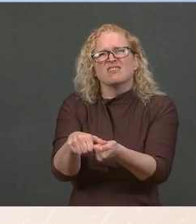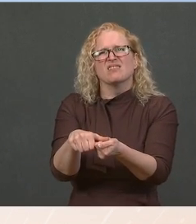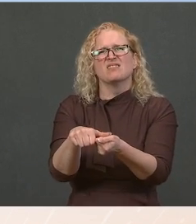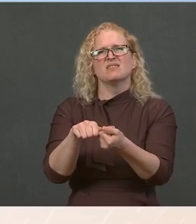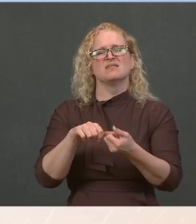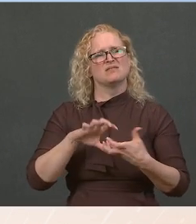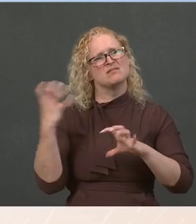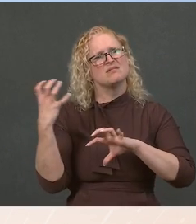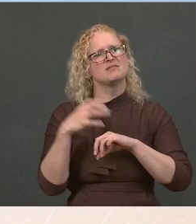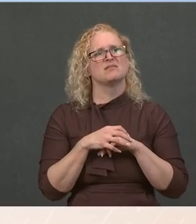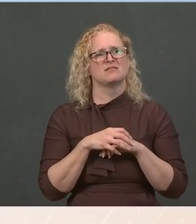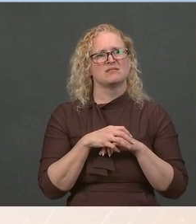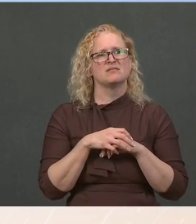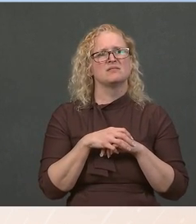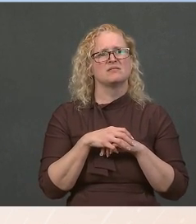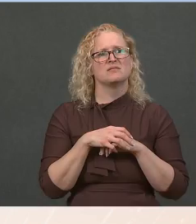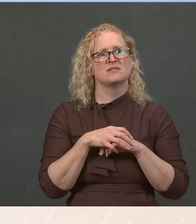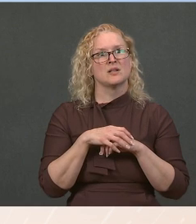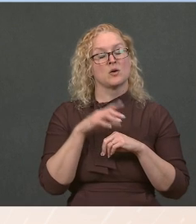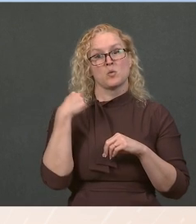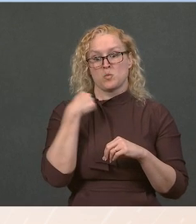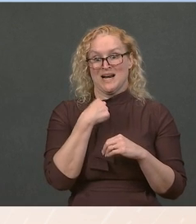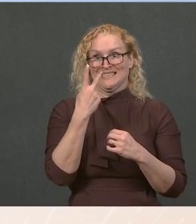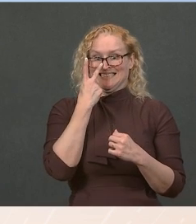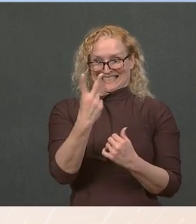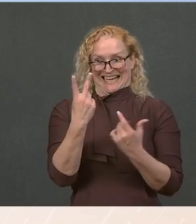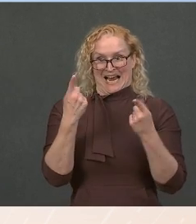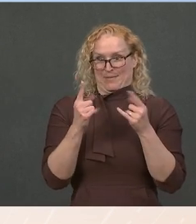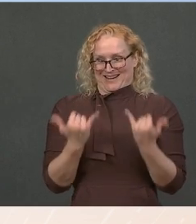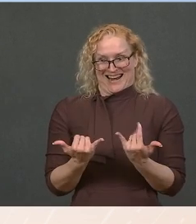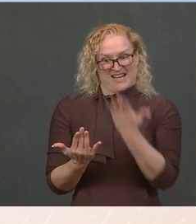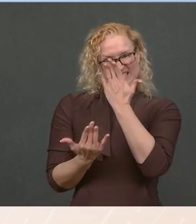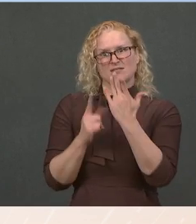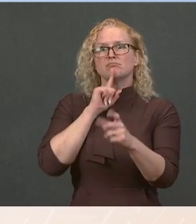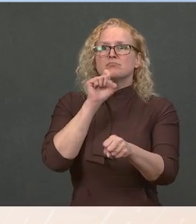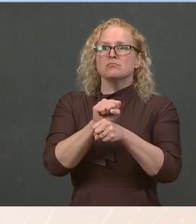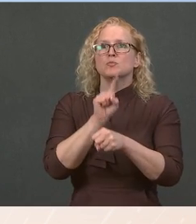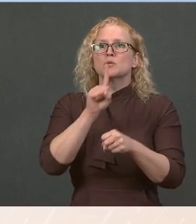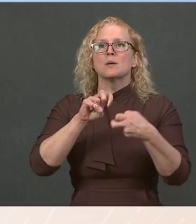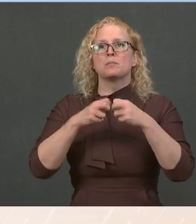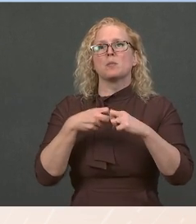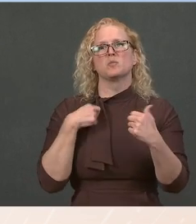The Press: And I do have a follow-up. Ms. Jean-Pierre: Yep. The Press: But there -- that I understand, but are you saying that we are the --